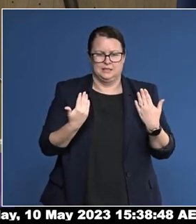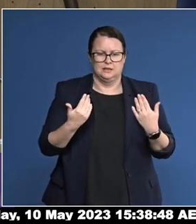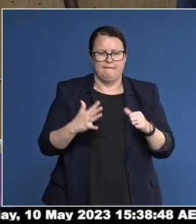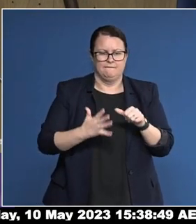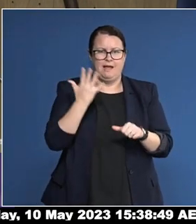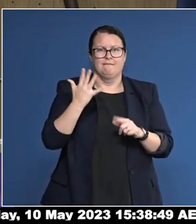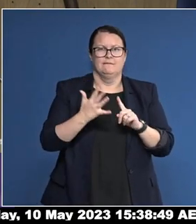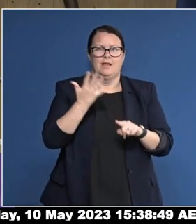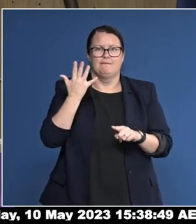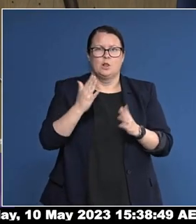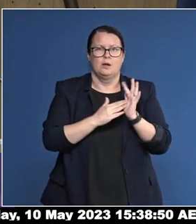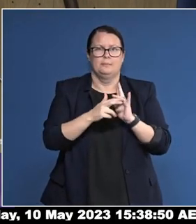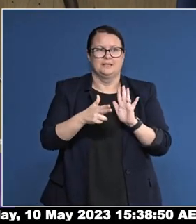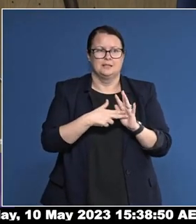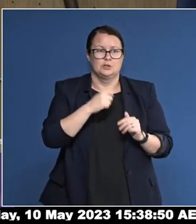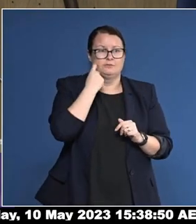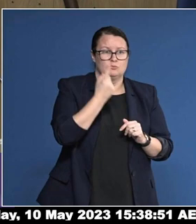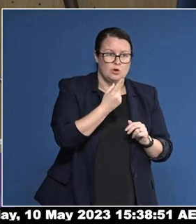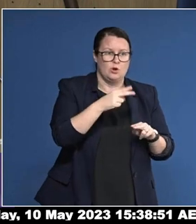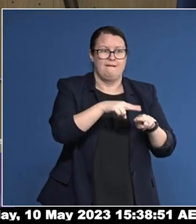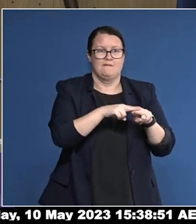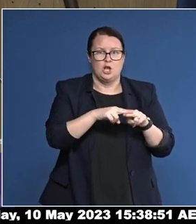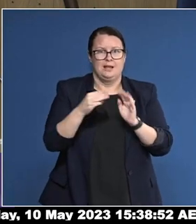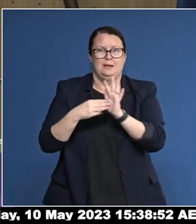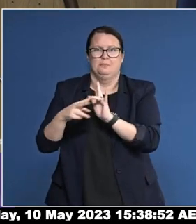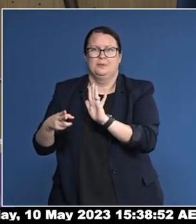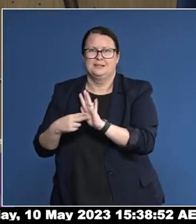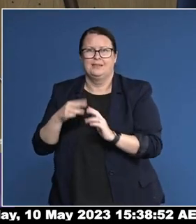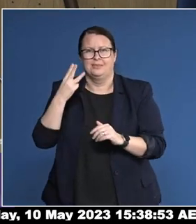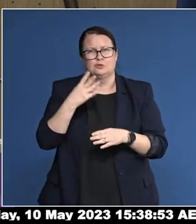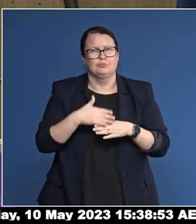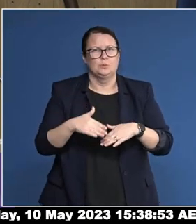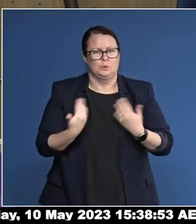So it's tomorrow, Friday and then Monday, so three working days, I think, given our